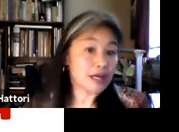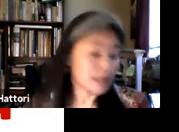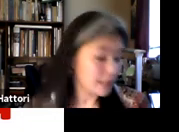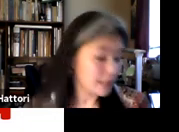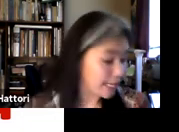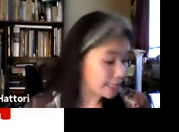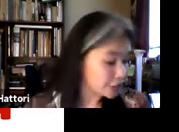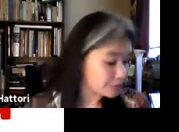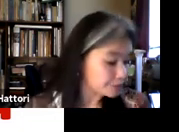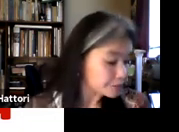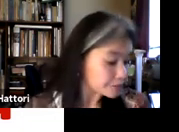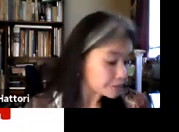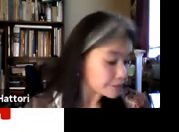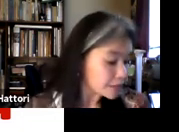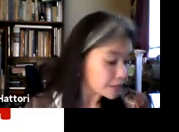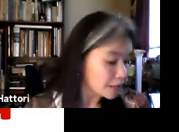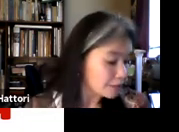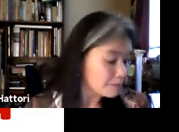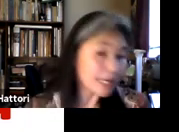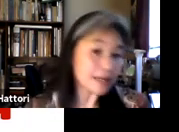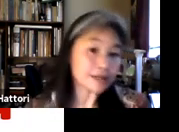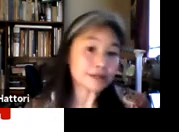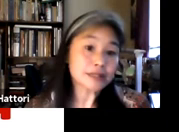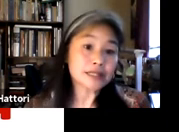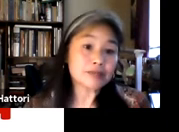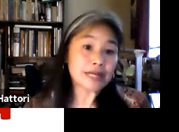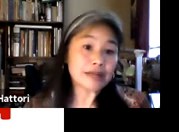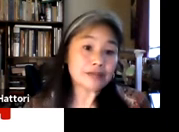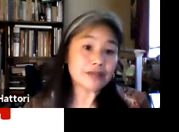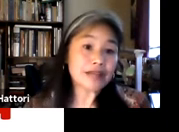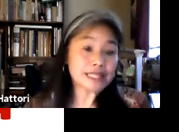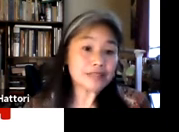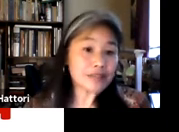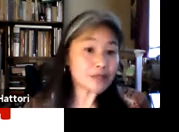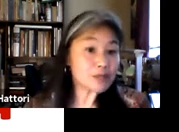they ate a lot of pork, and beans, and spam, you'll meet a